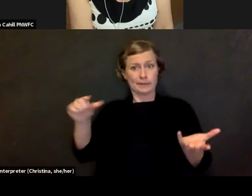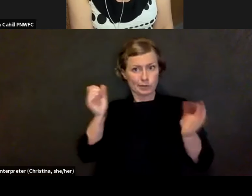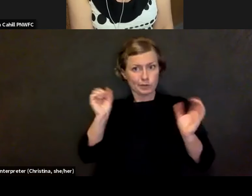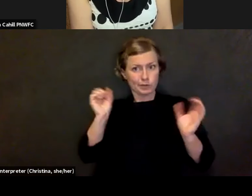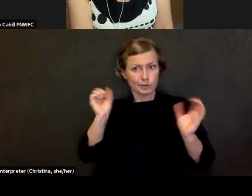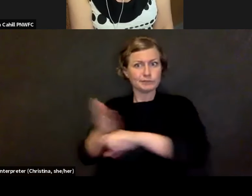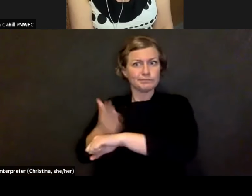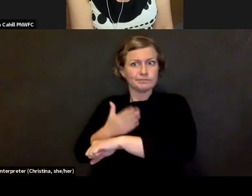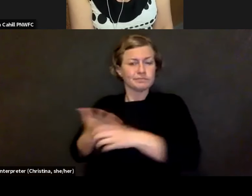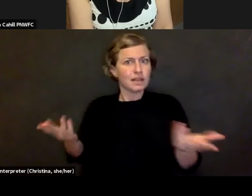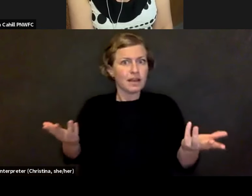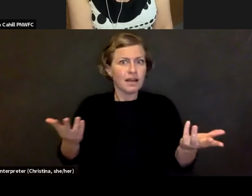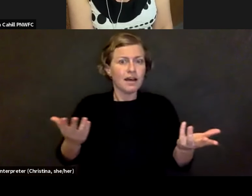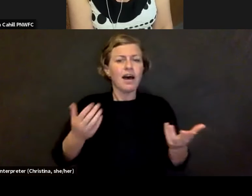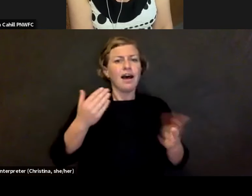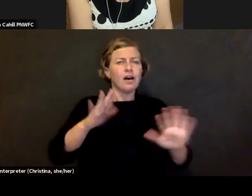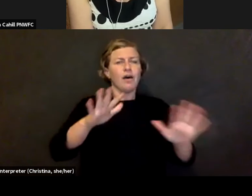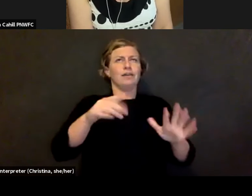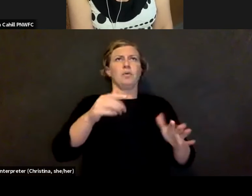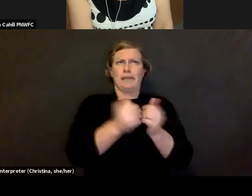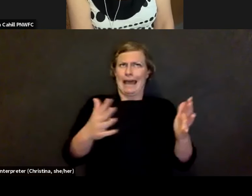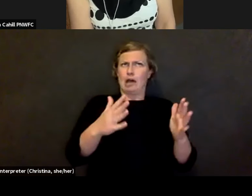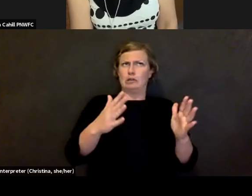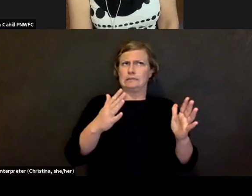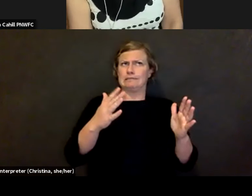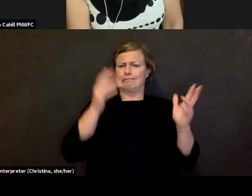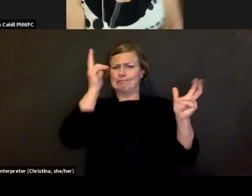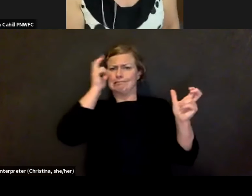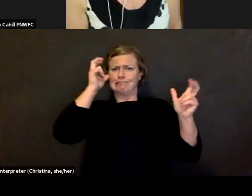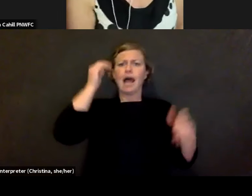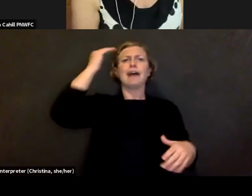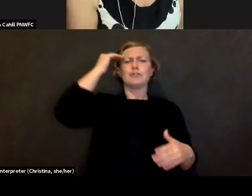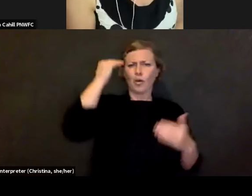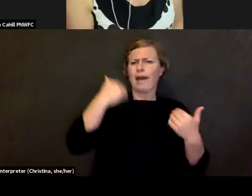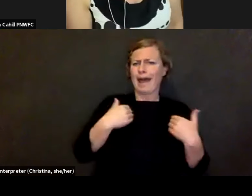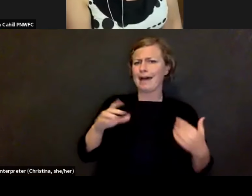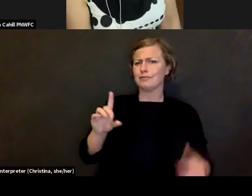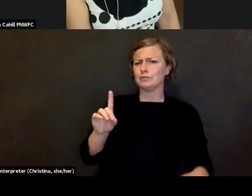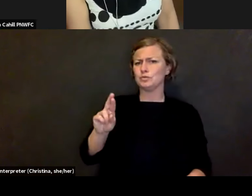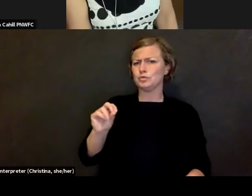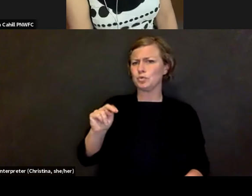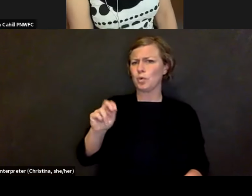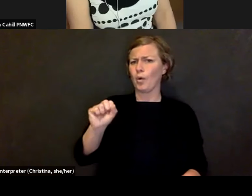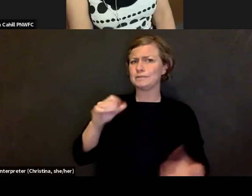general. And we can overhaul the infrastructure of this country to provide -- without being